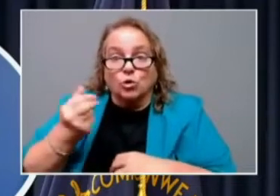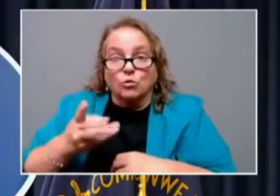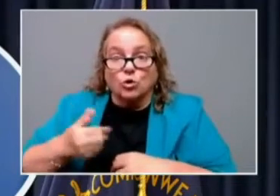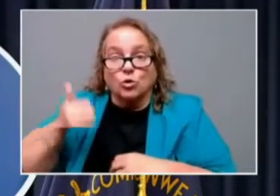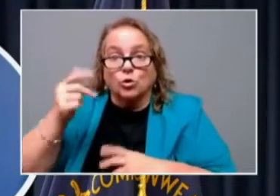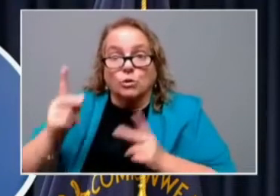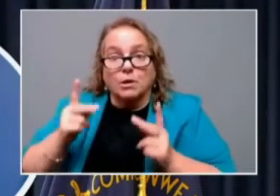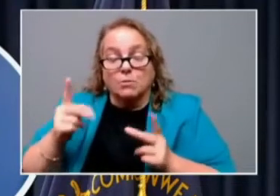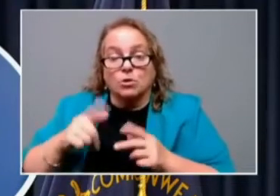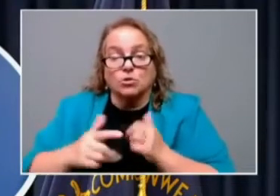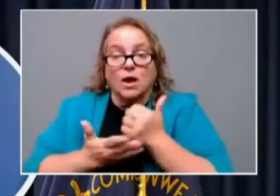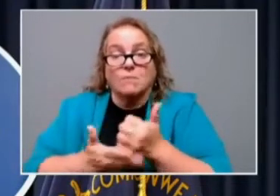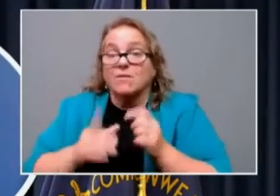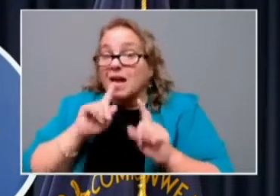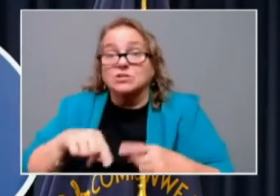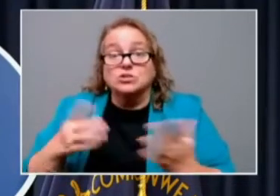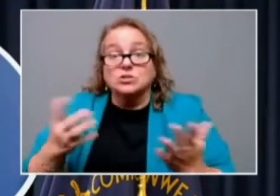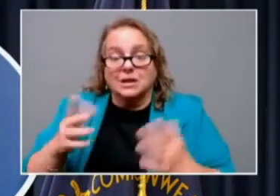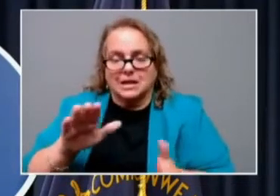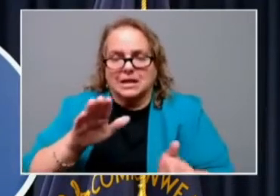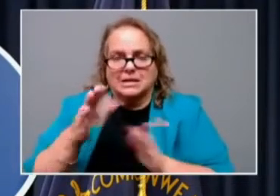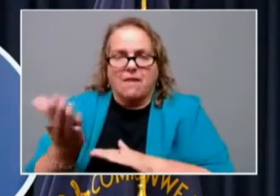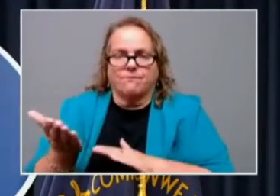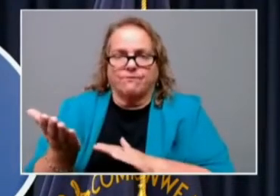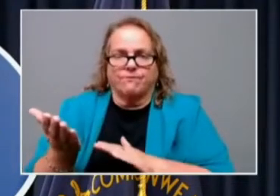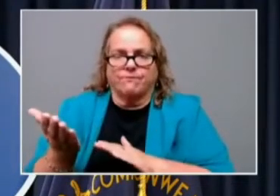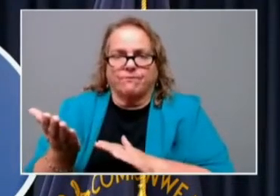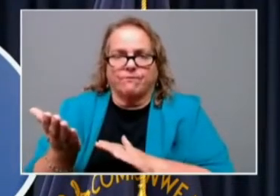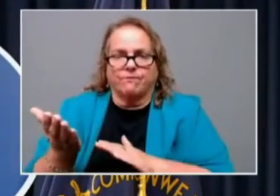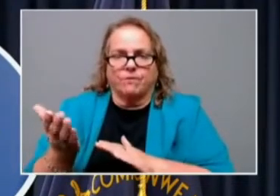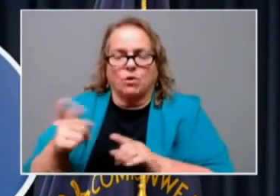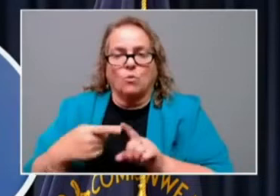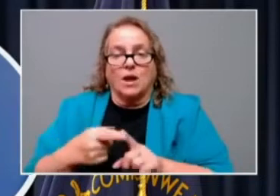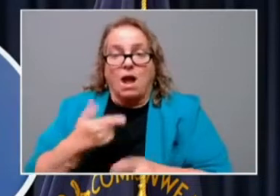That's what happens when a hospital is overrun. Uh That's what we saw in el